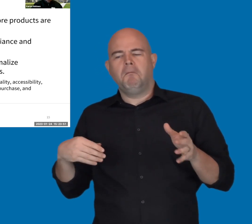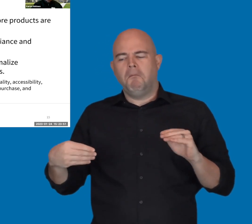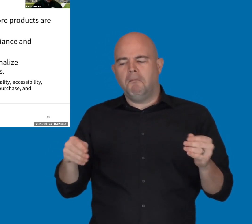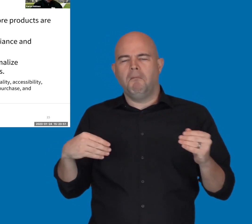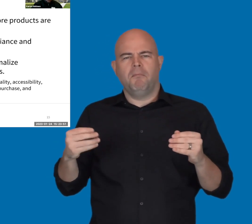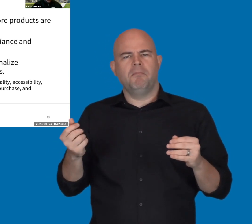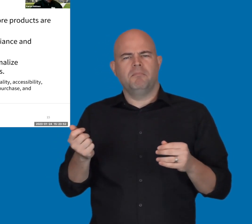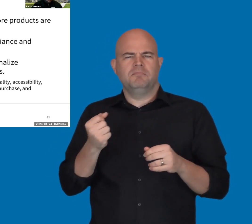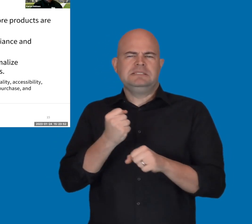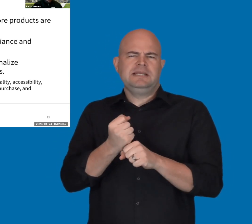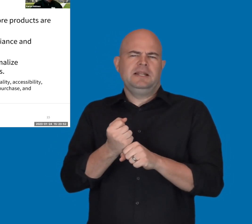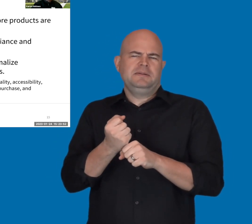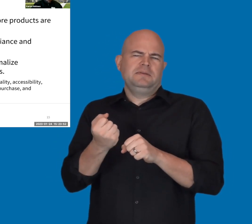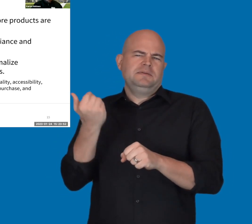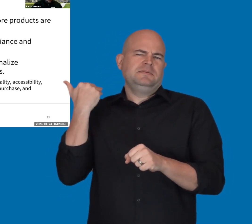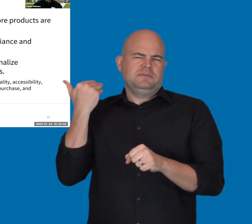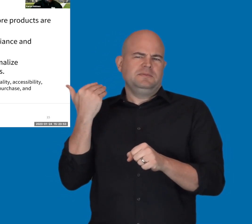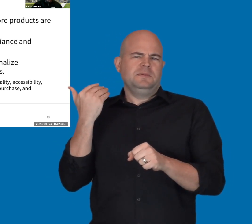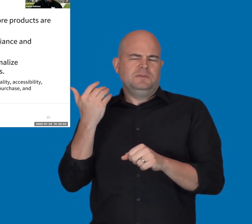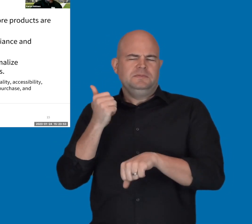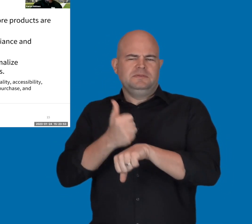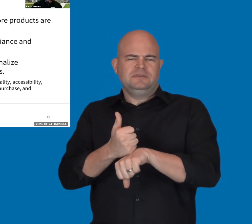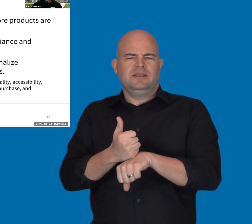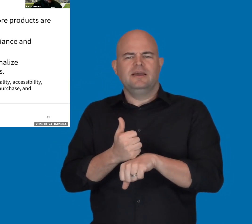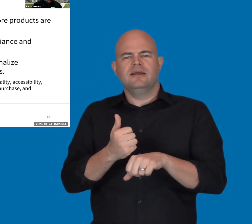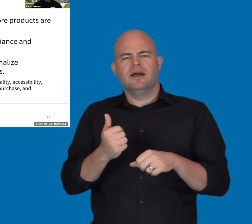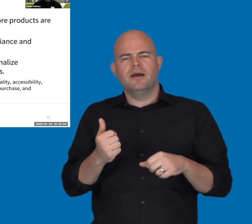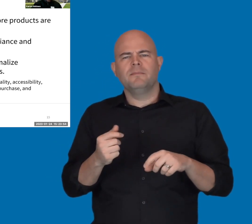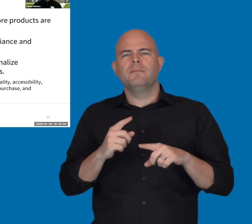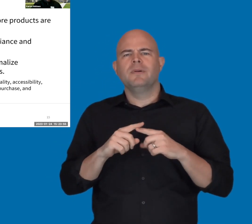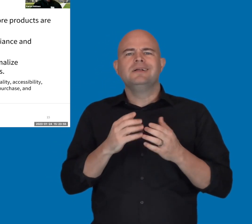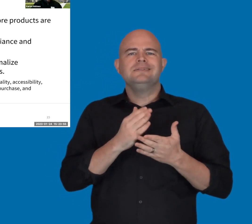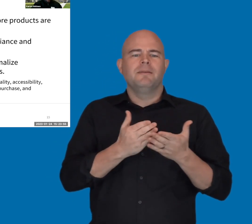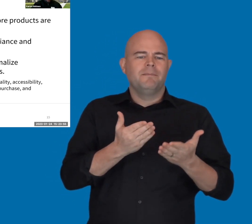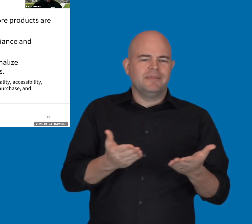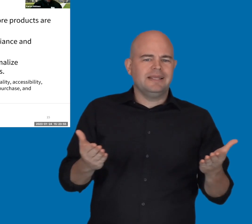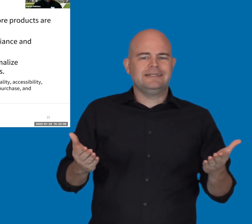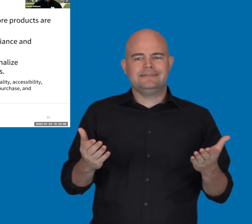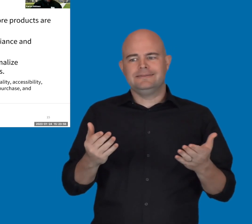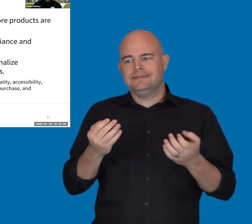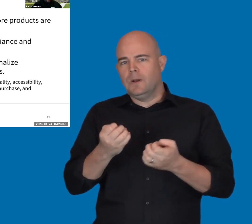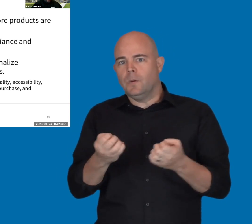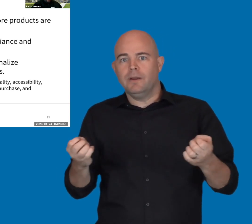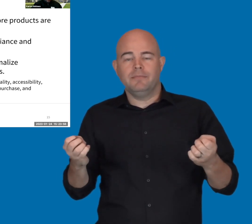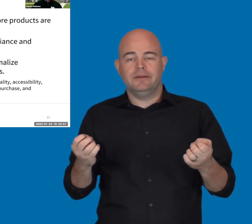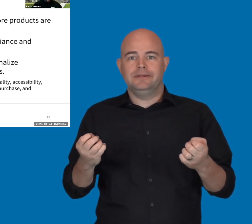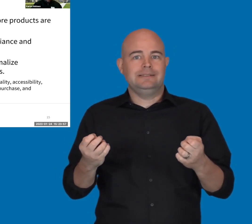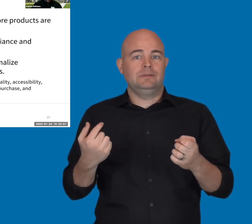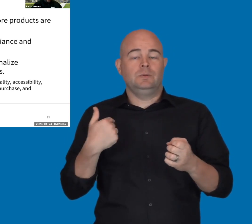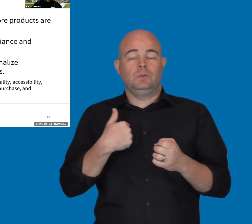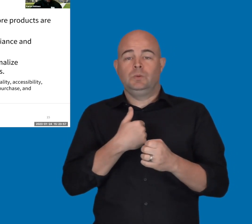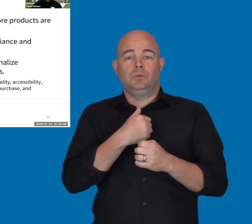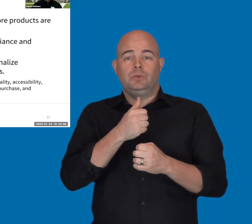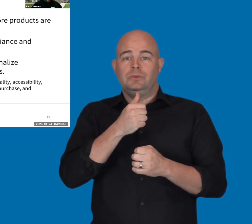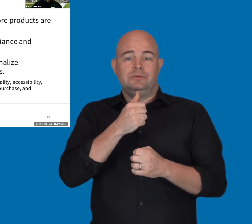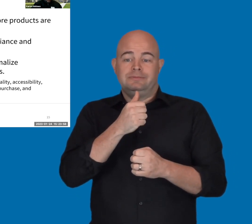and the learning available to the student if there were a student who was legally blind in that course that uses that spectrometer.